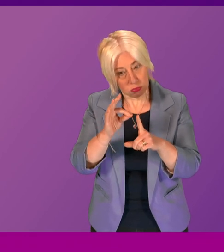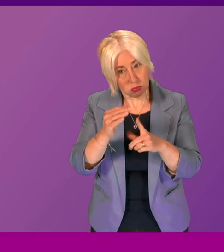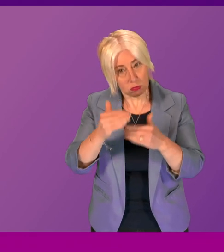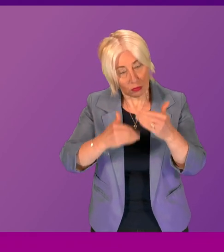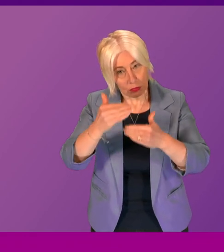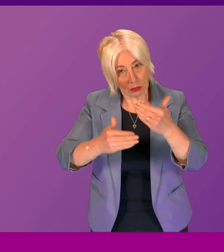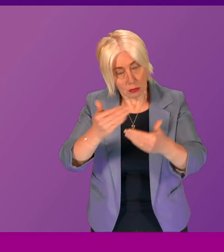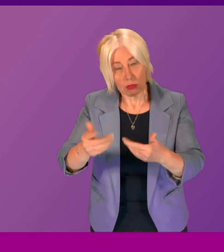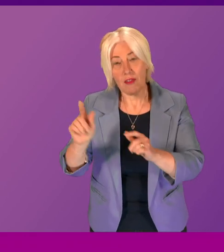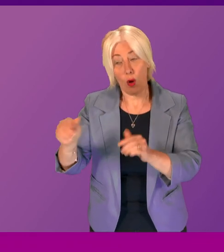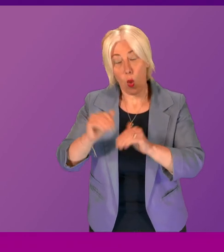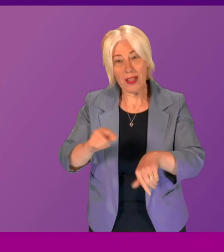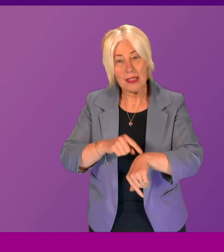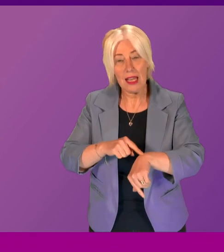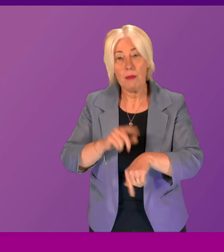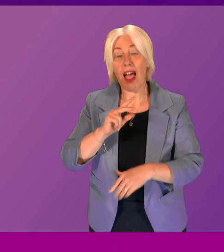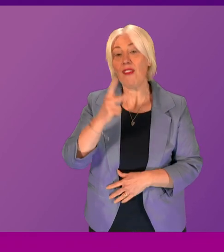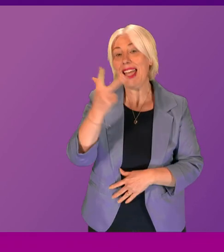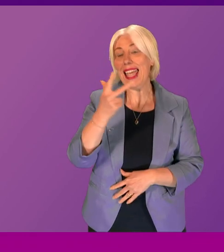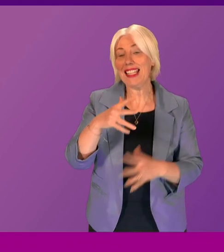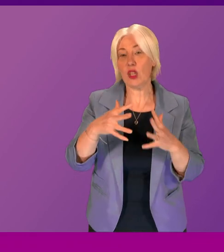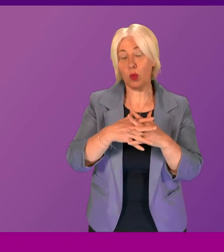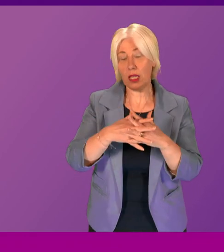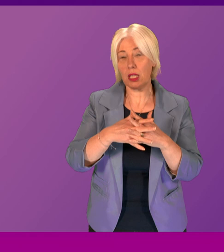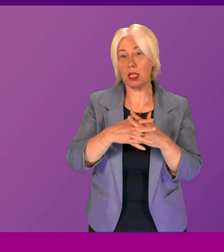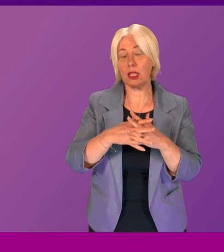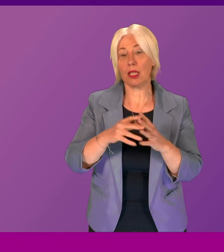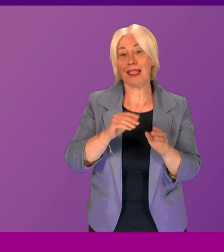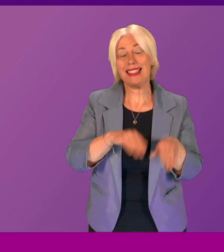National performance against the 18-week CAMHS standard is the fourth highest since records